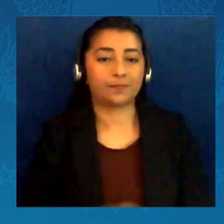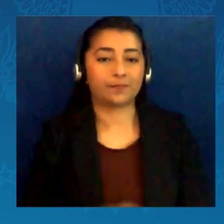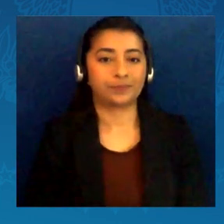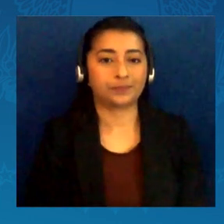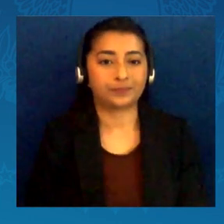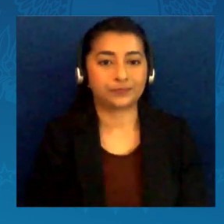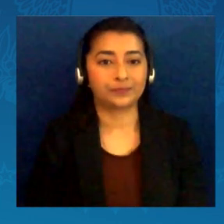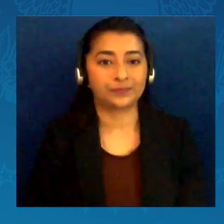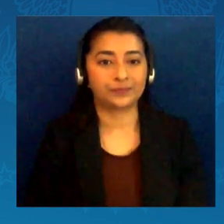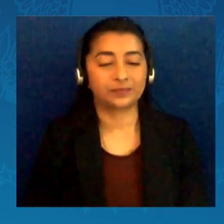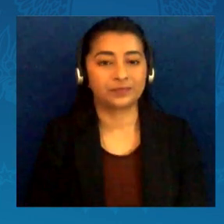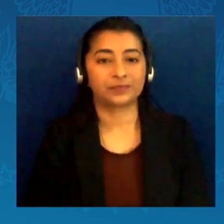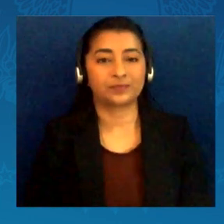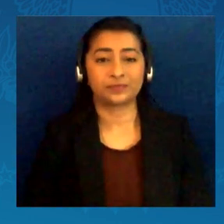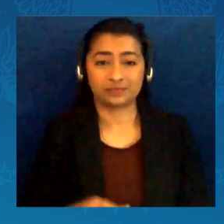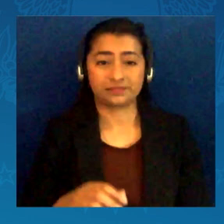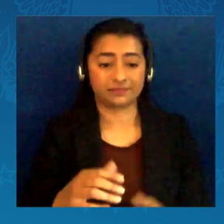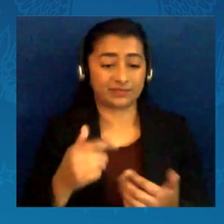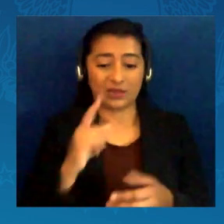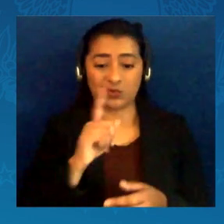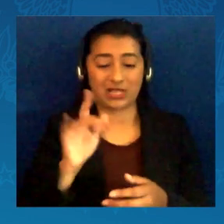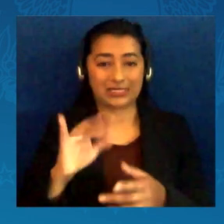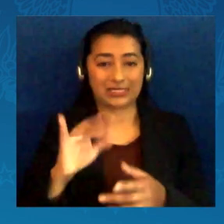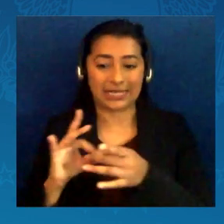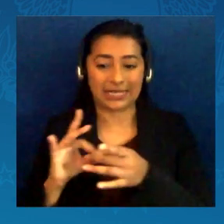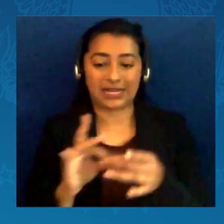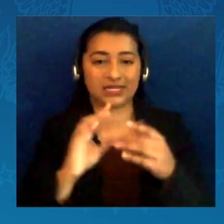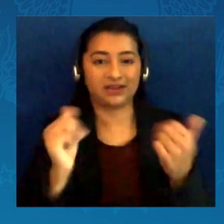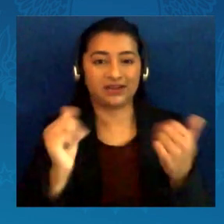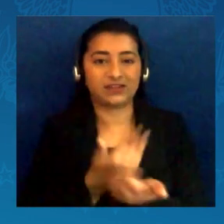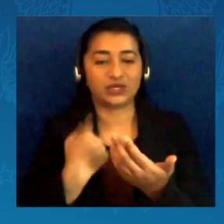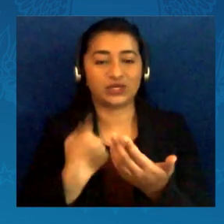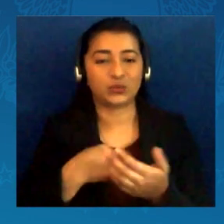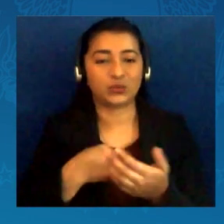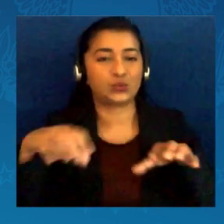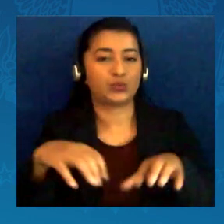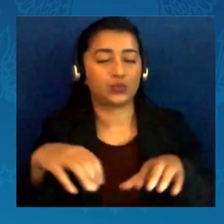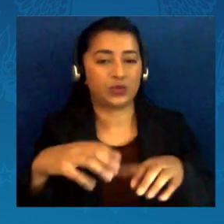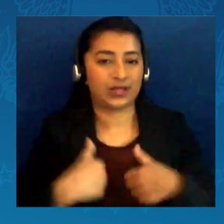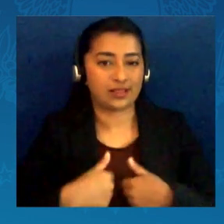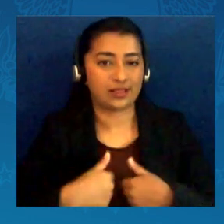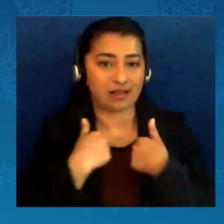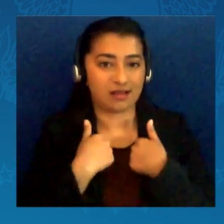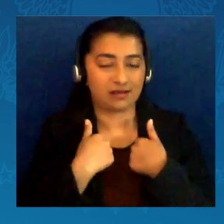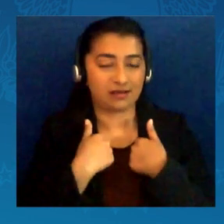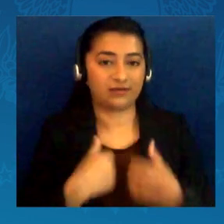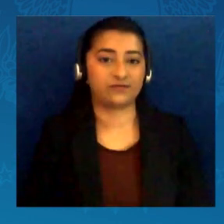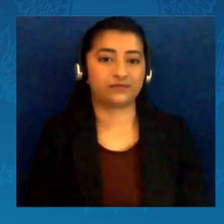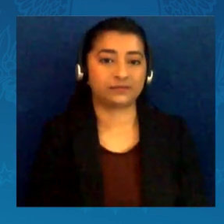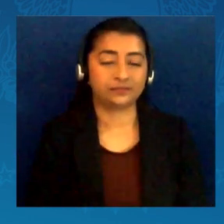with almost everything that we do in life, much less, dare I say, without being an alarmist, our survival.